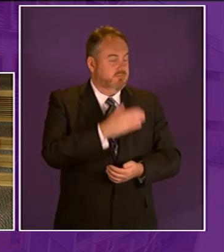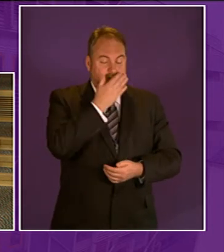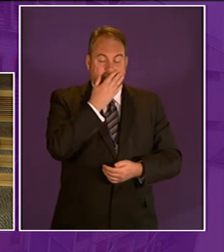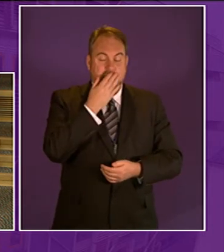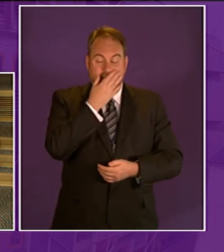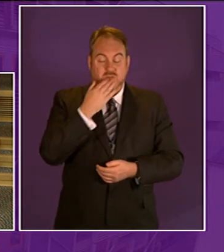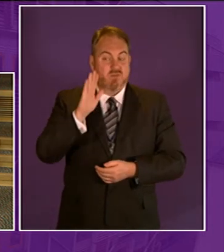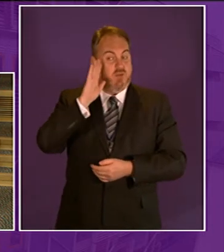such matters, slightly more bluntly than Liz Smith did.